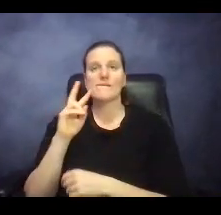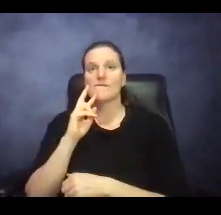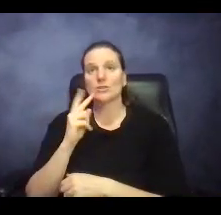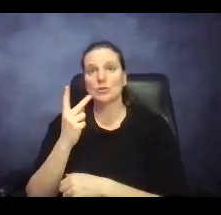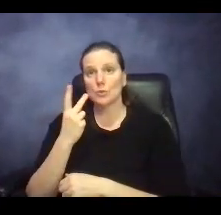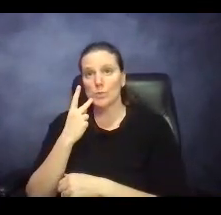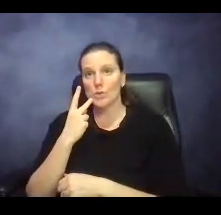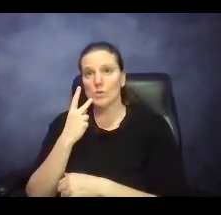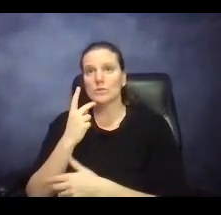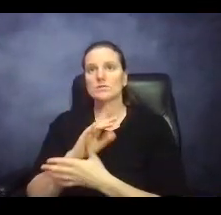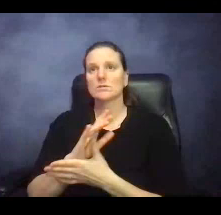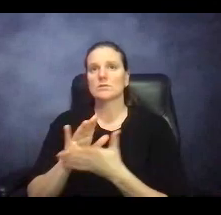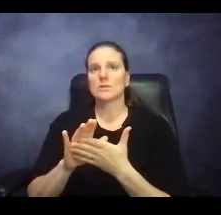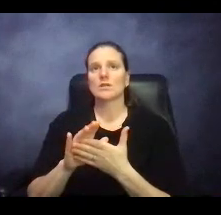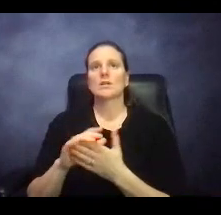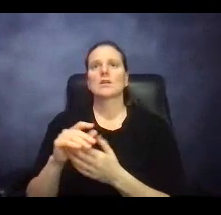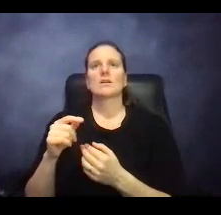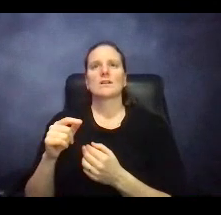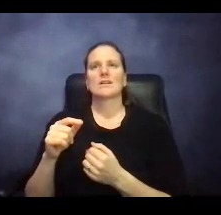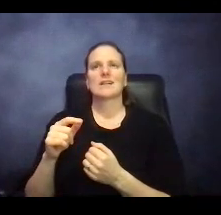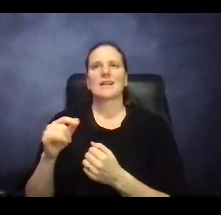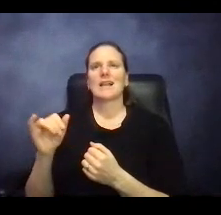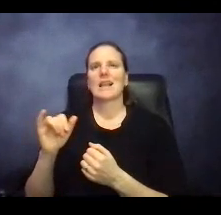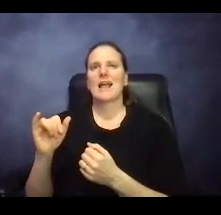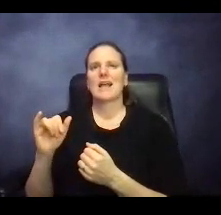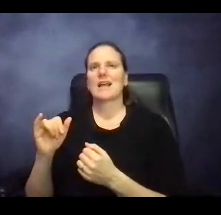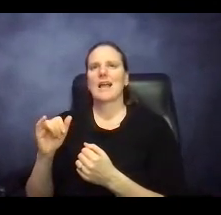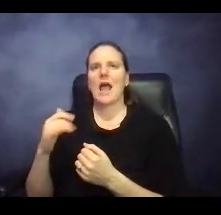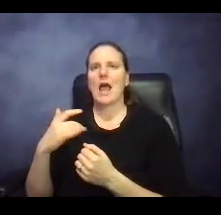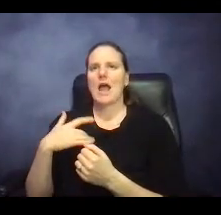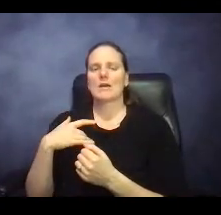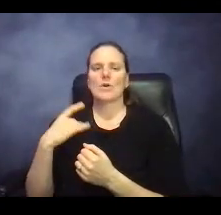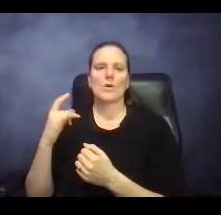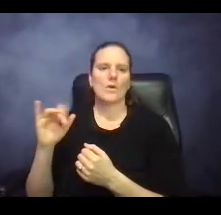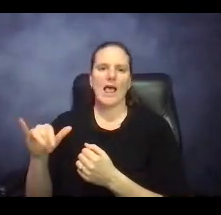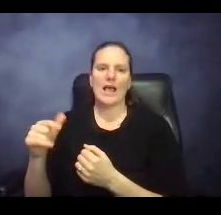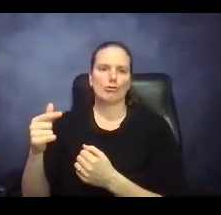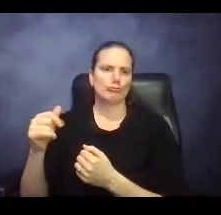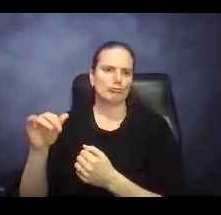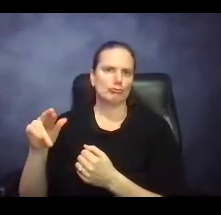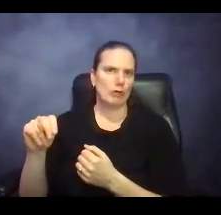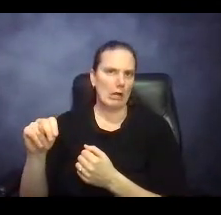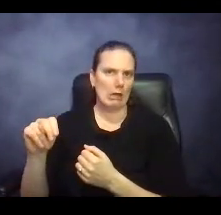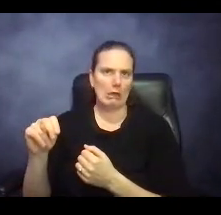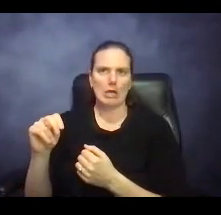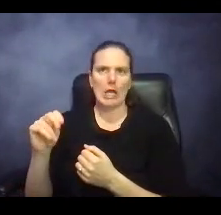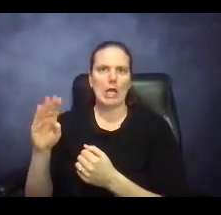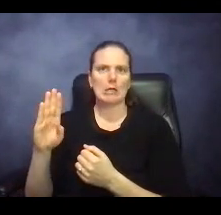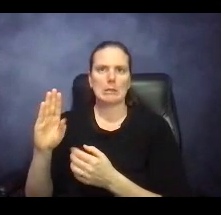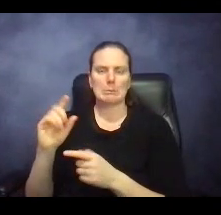So I really don't like to put the, the weight on grains and beans. They can be really difficult.